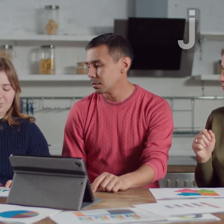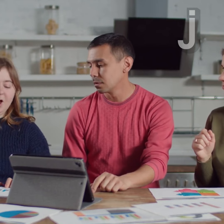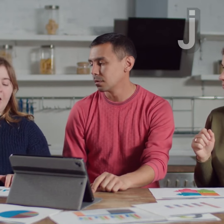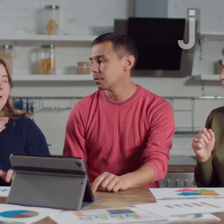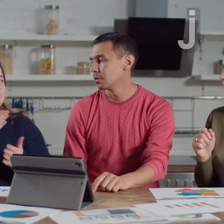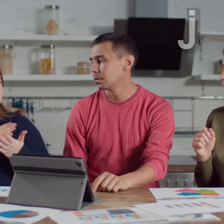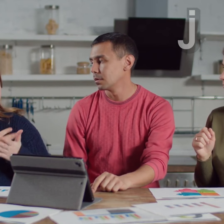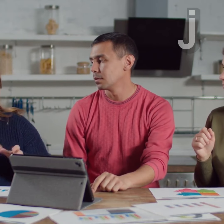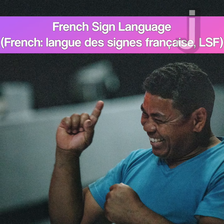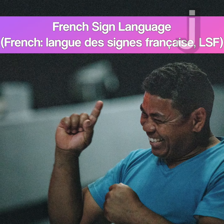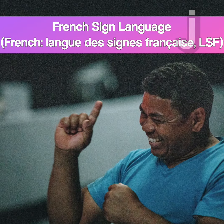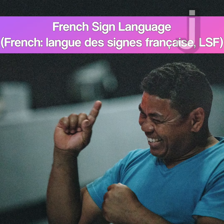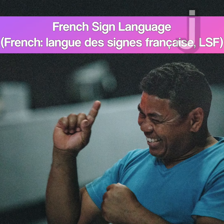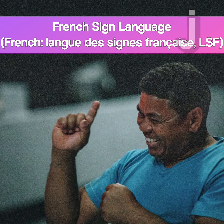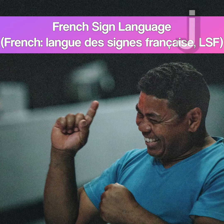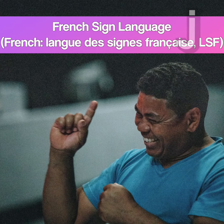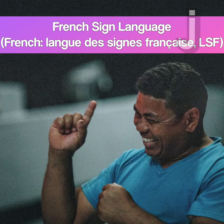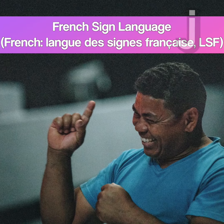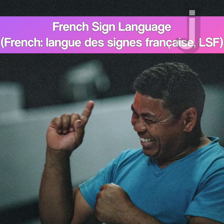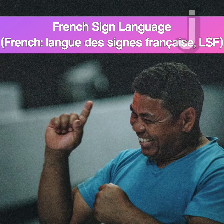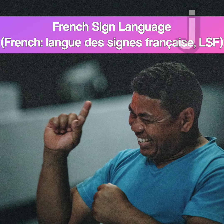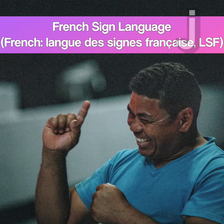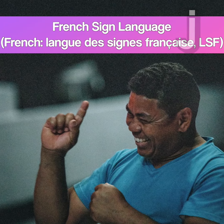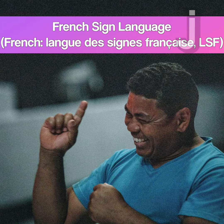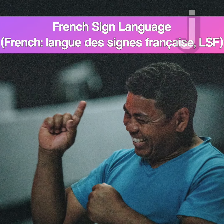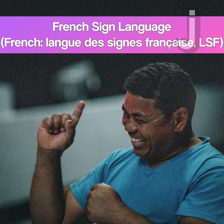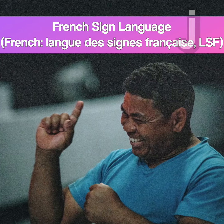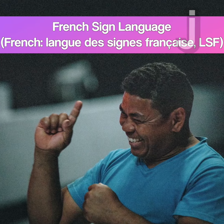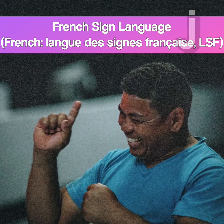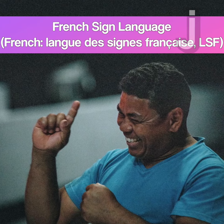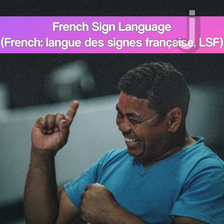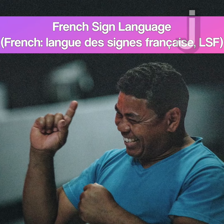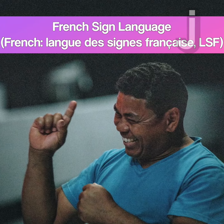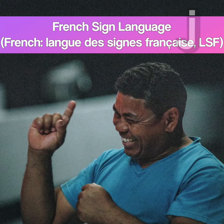SIGN LANGUAGE- TODAY’S ASL INCLUDES SOME ELEMENTS OF LSF PLUS THE ORIGINAL LOCAL SIGN